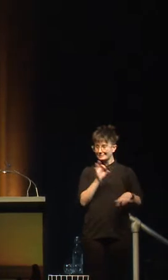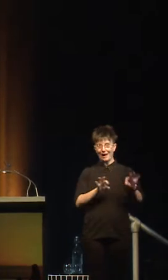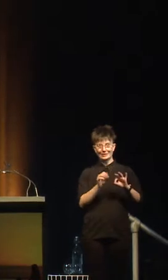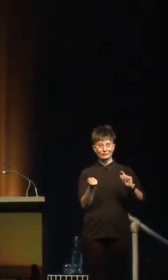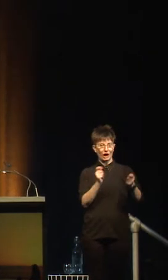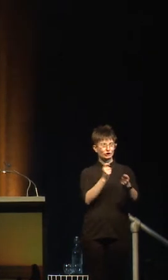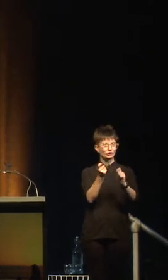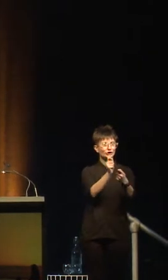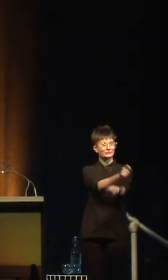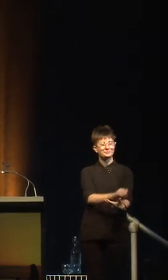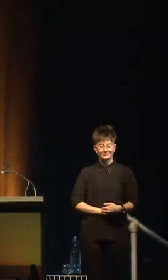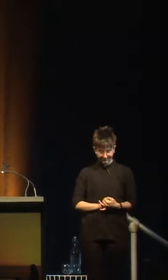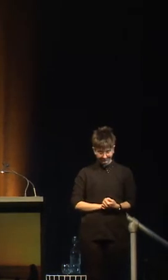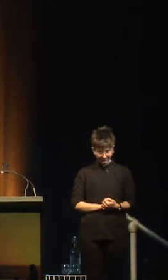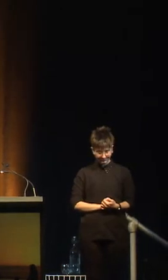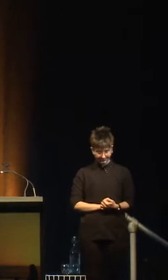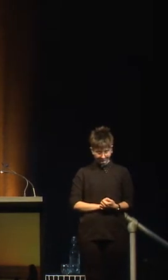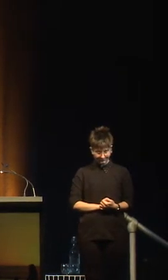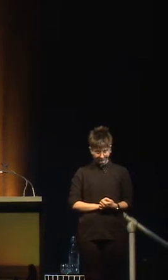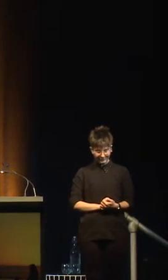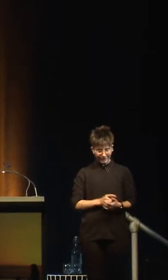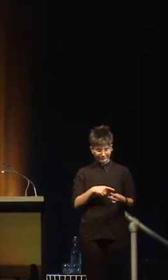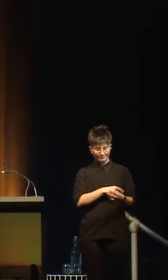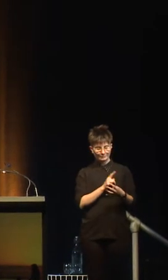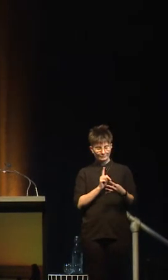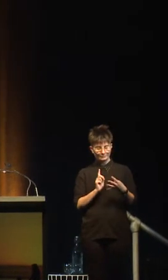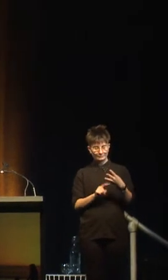And the final thing it does is it sets a legal requirement on the government to have a plan